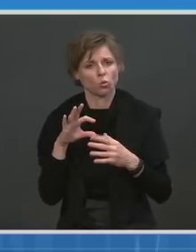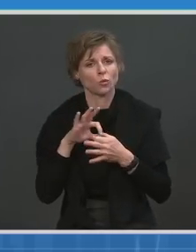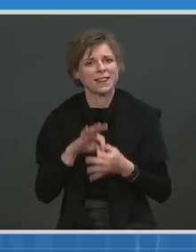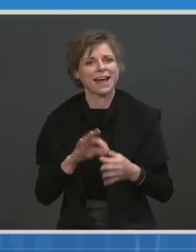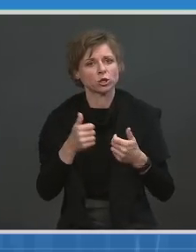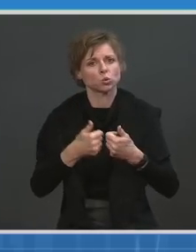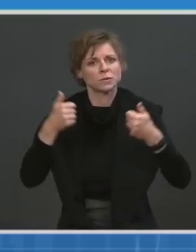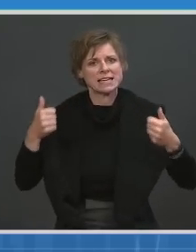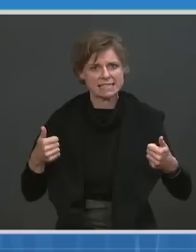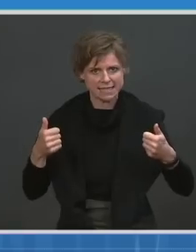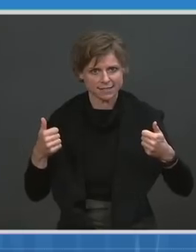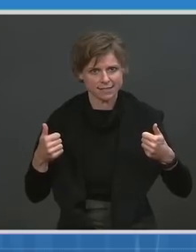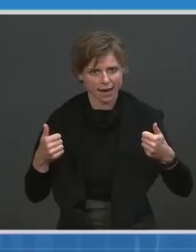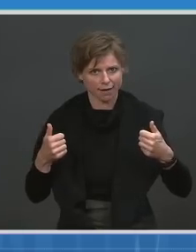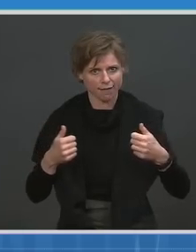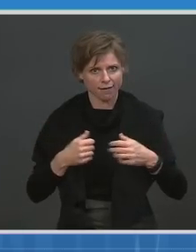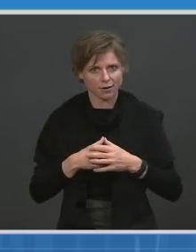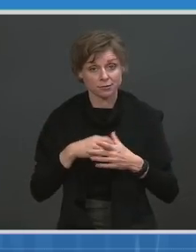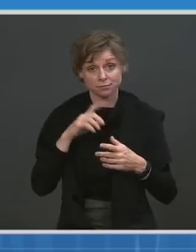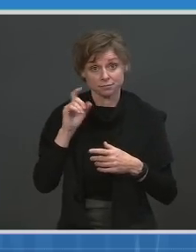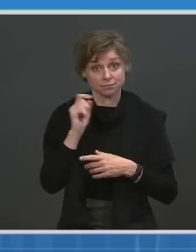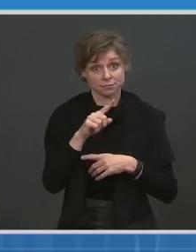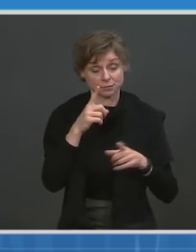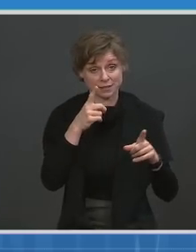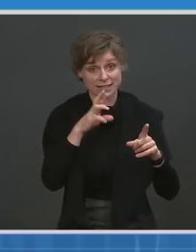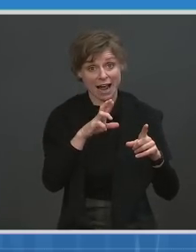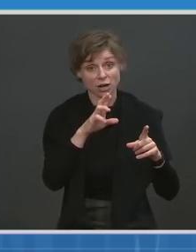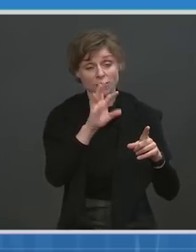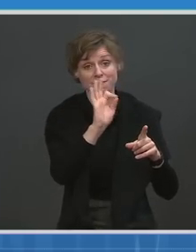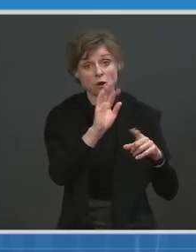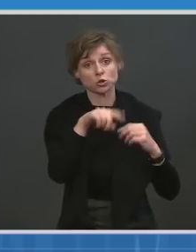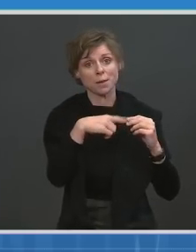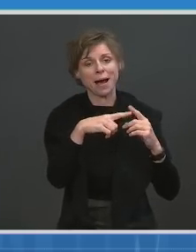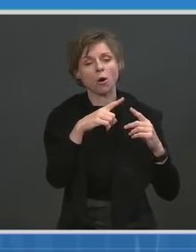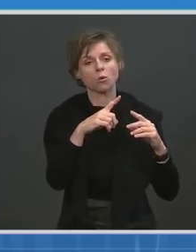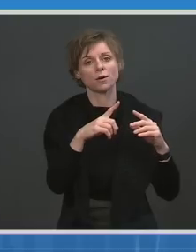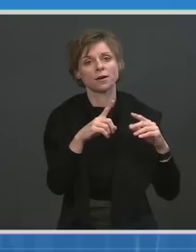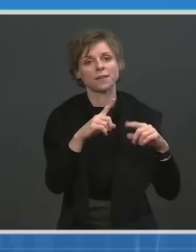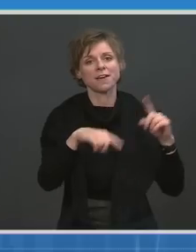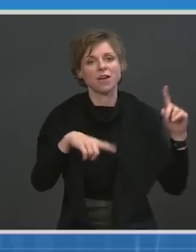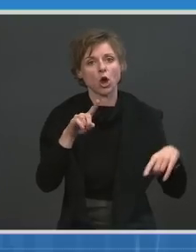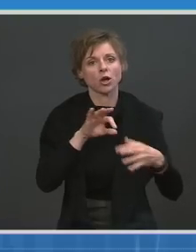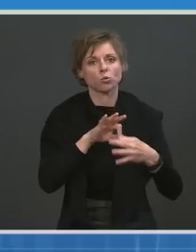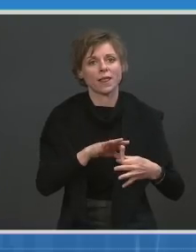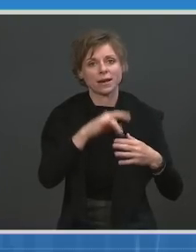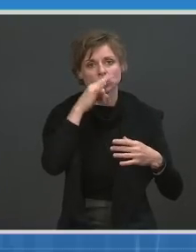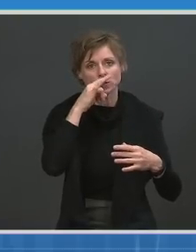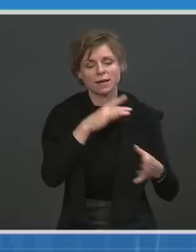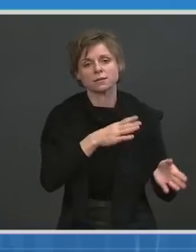Mr. Zients: Let's start with Dr. Fauci on the variant in kids and then over to you, Dr. Walensky. Dr. Fauci: Well, yes. Obviously, as I mentioned